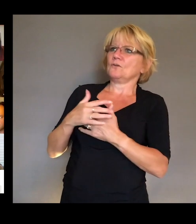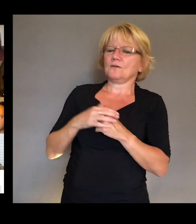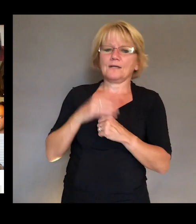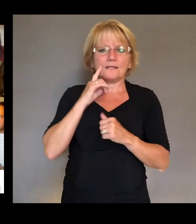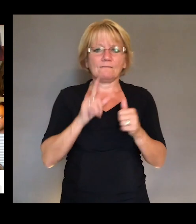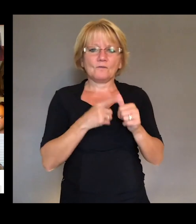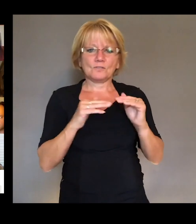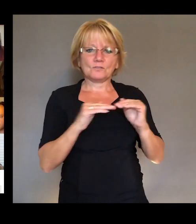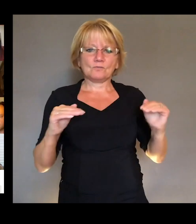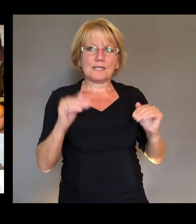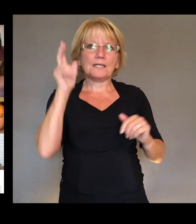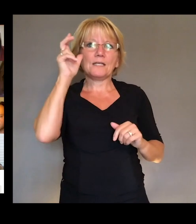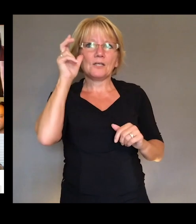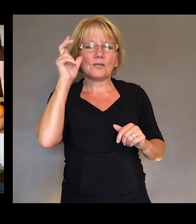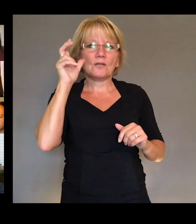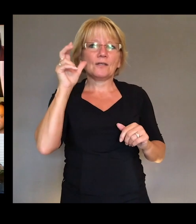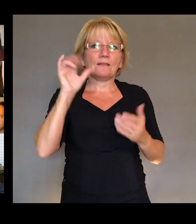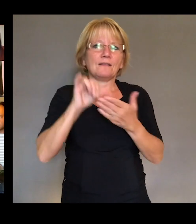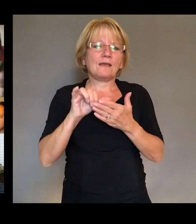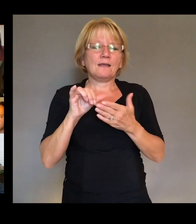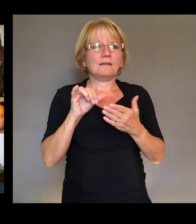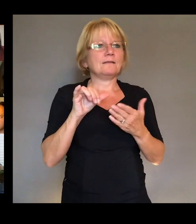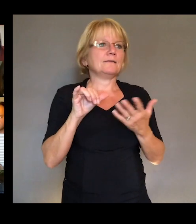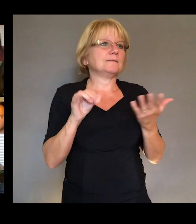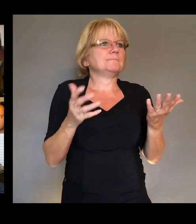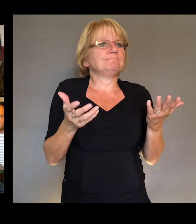because I think first graders, oftentimes they hear that. If they are hearing that,